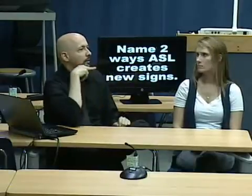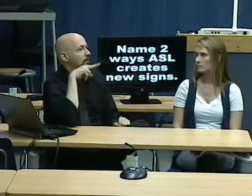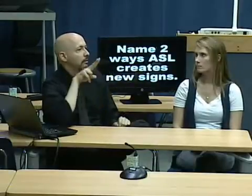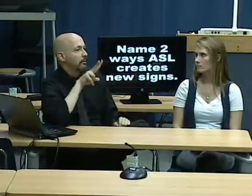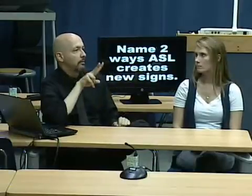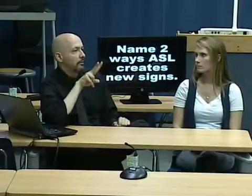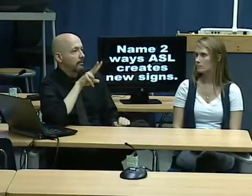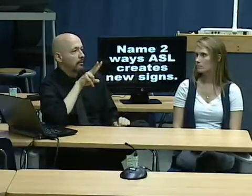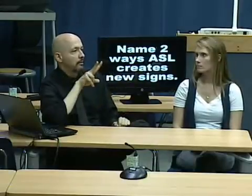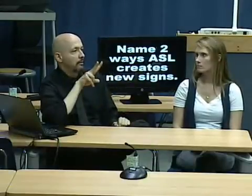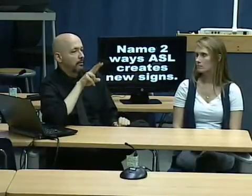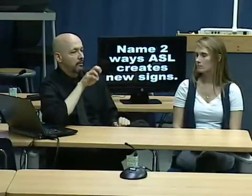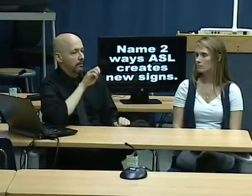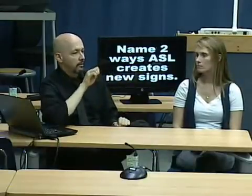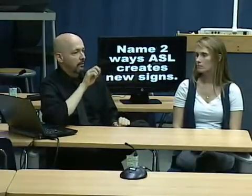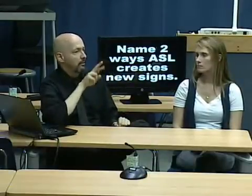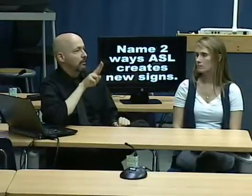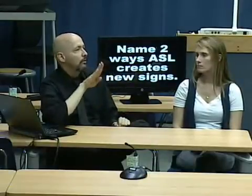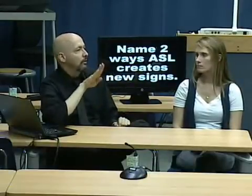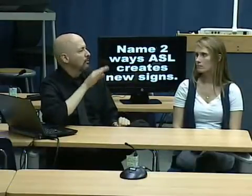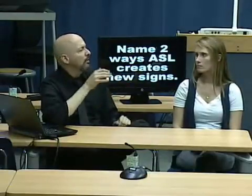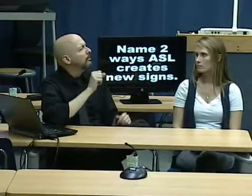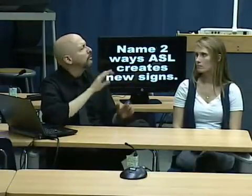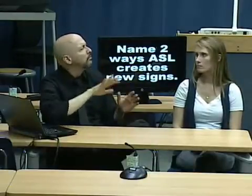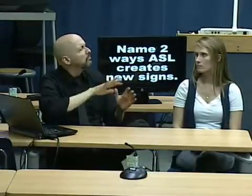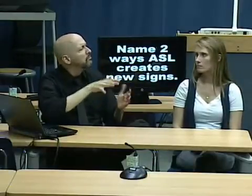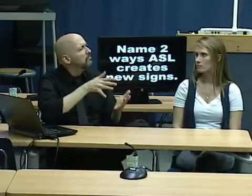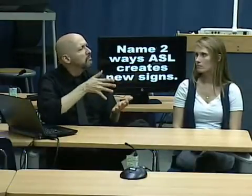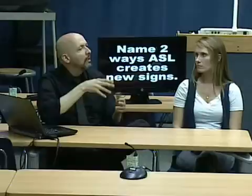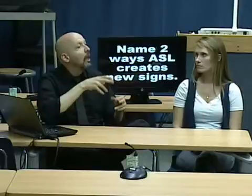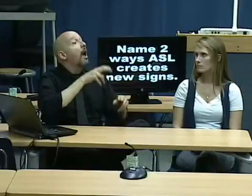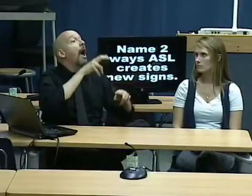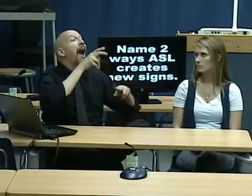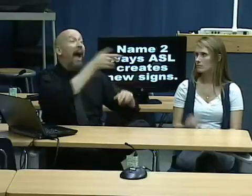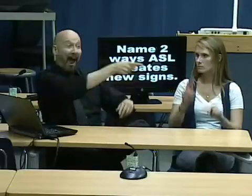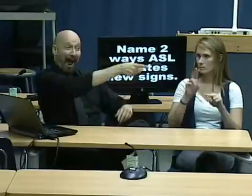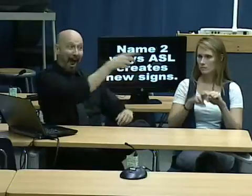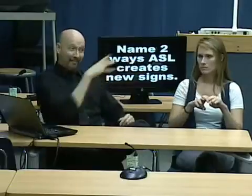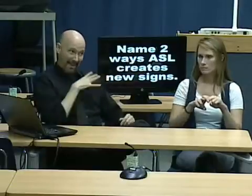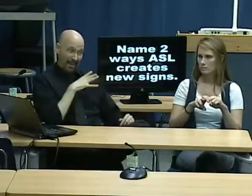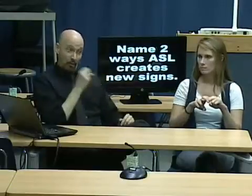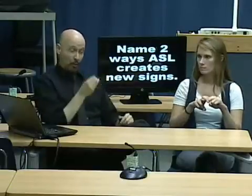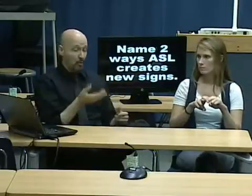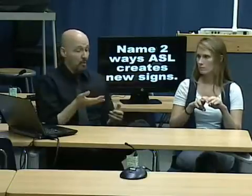Verb. V-E-R-B There you go! Fine.